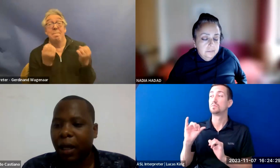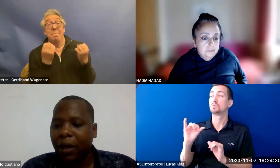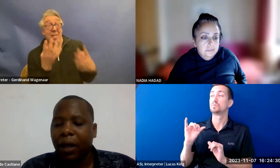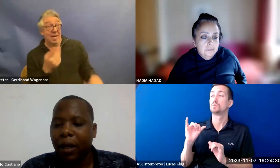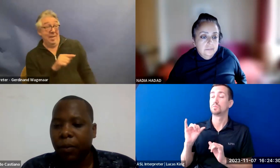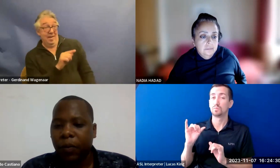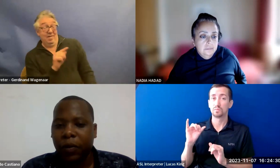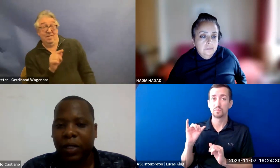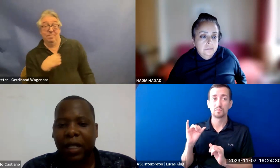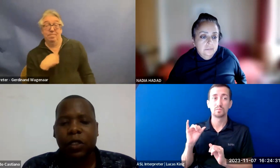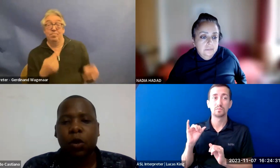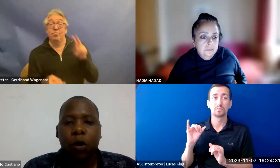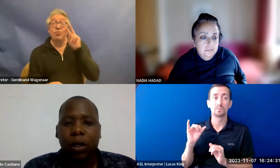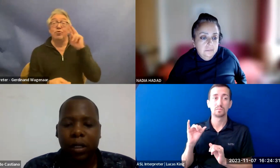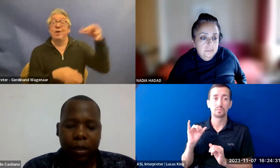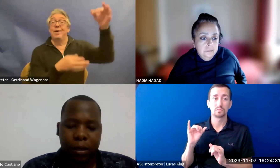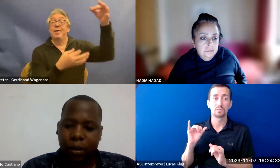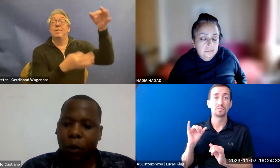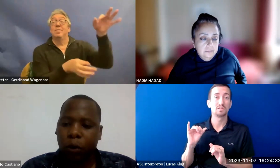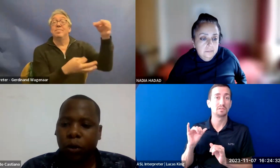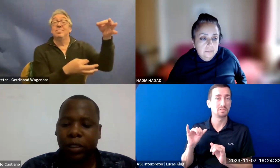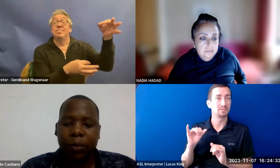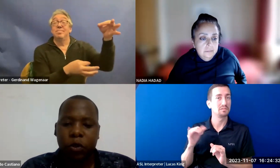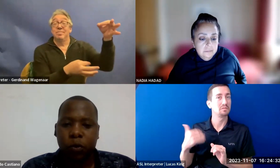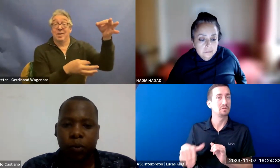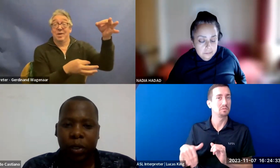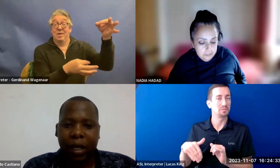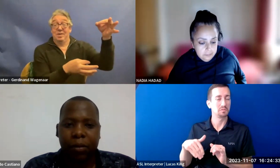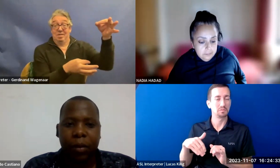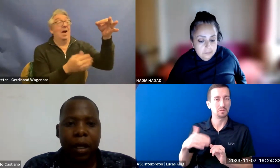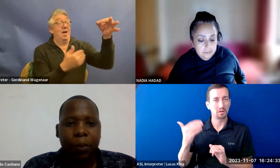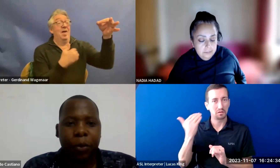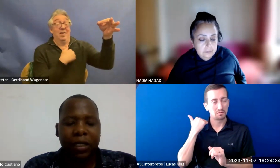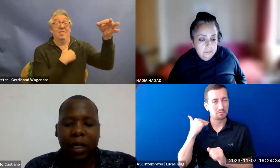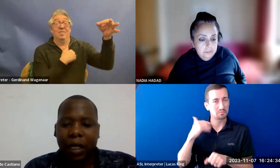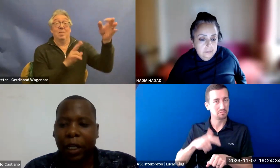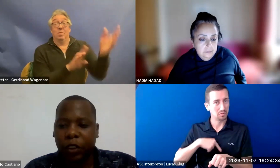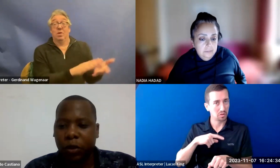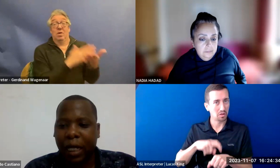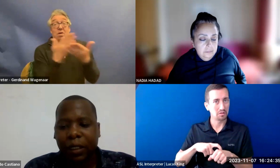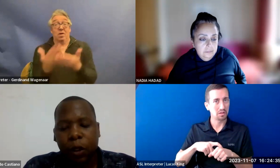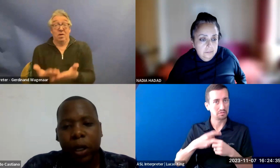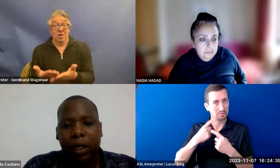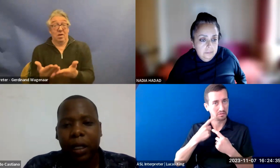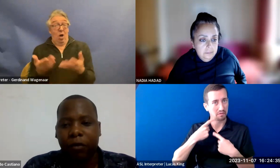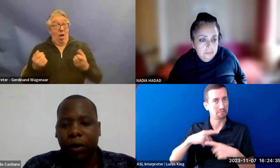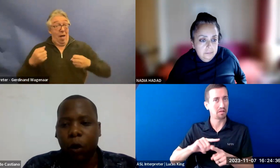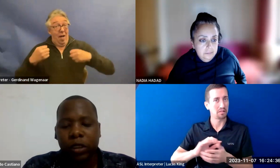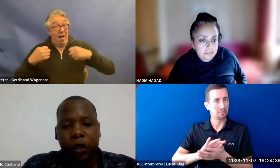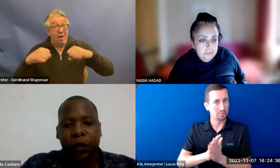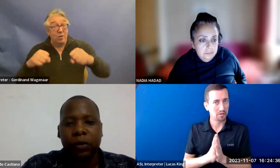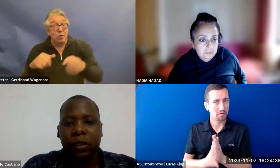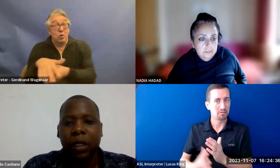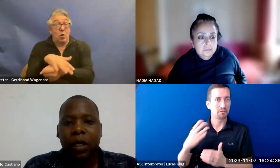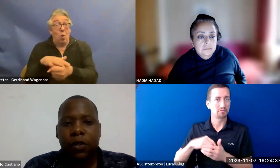that this takes a long time to become practical actions at local level, on the ground.